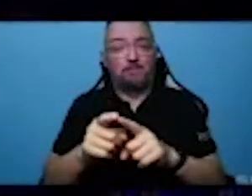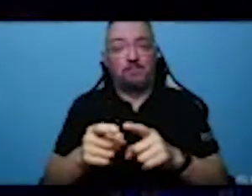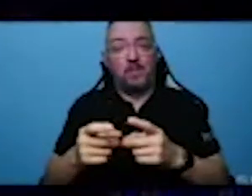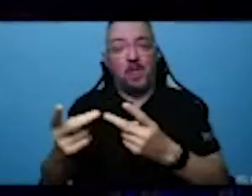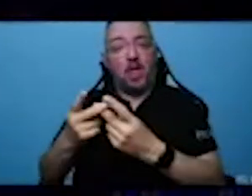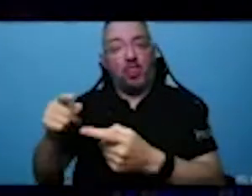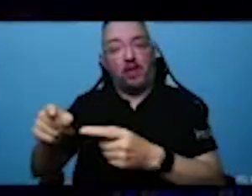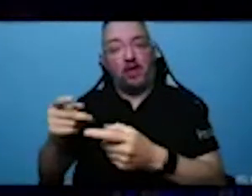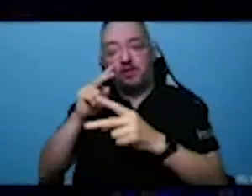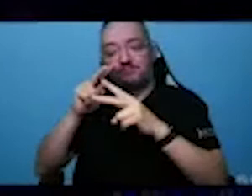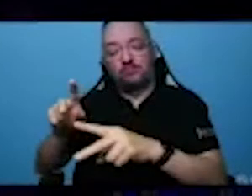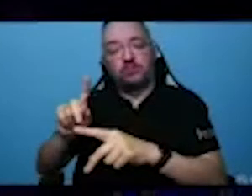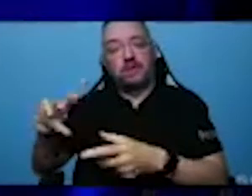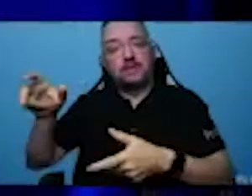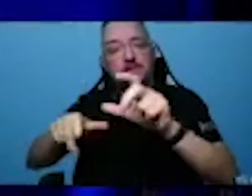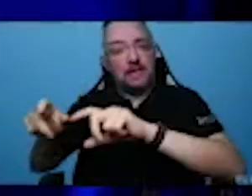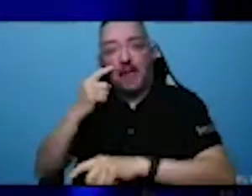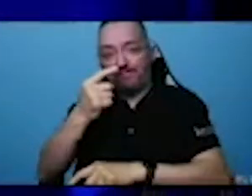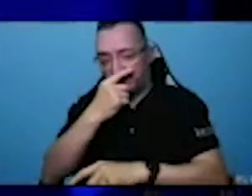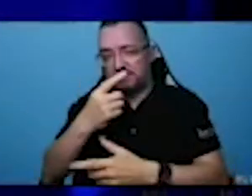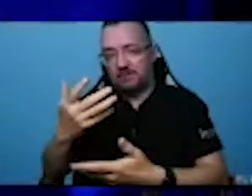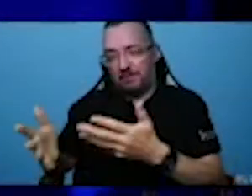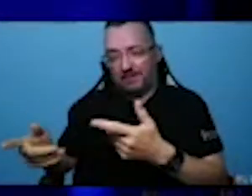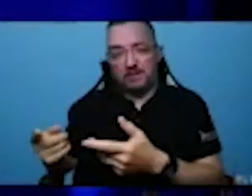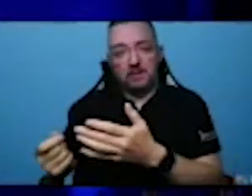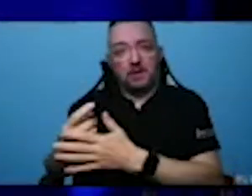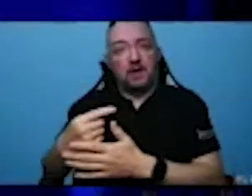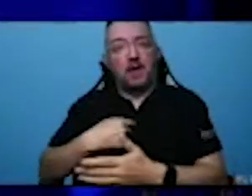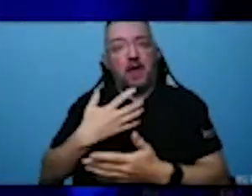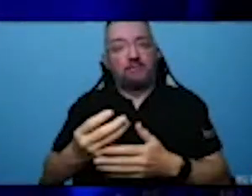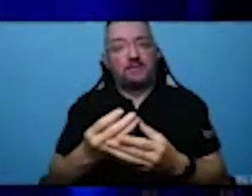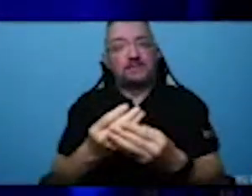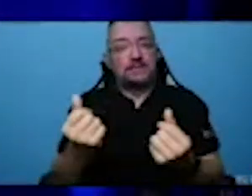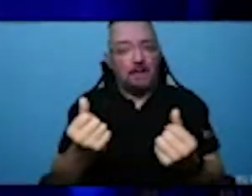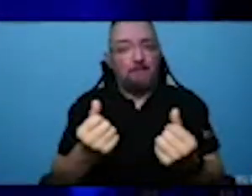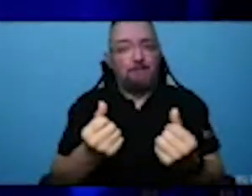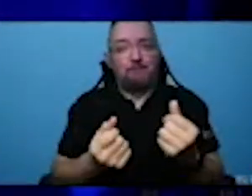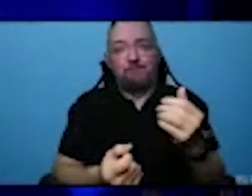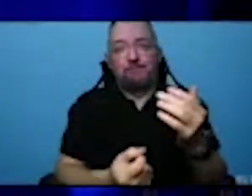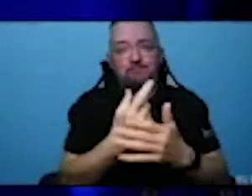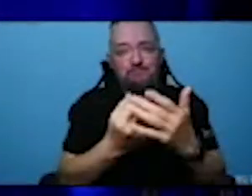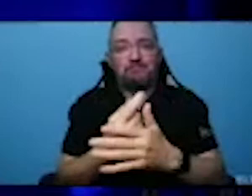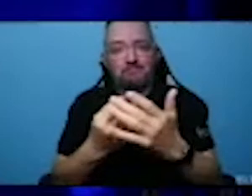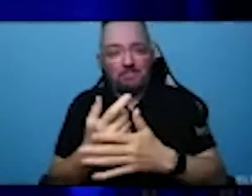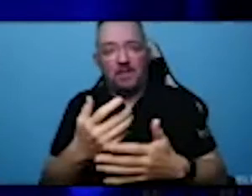We came up with a number of conclusions based on, on that. Um, first of all, we, we really